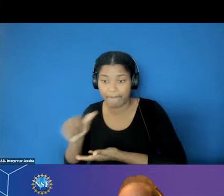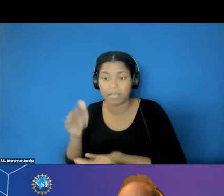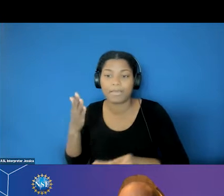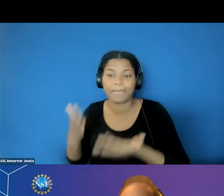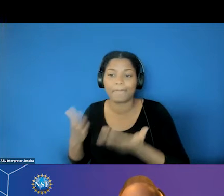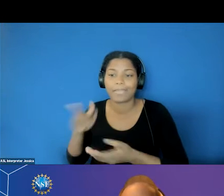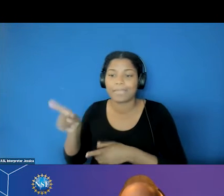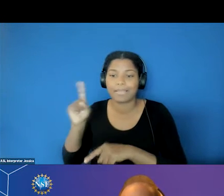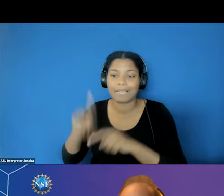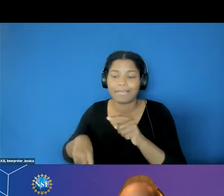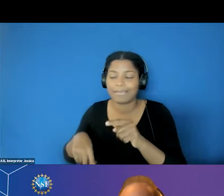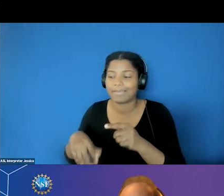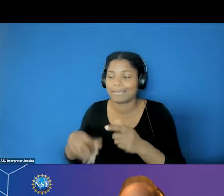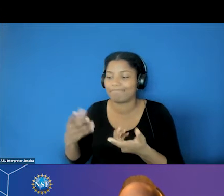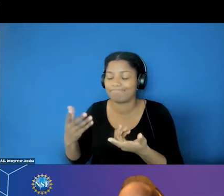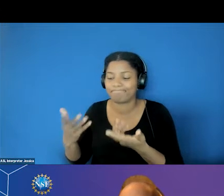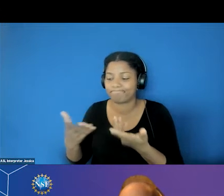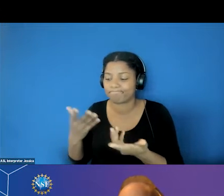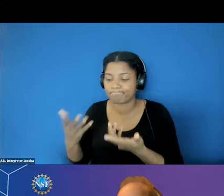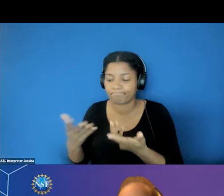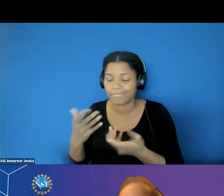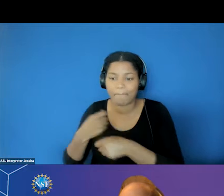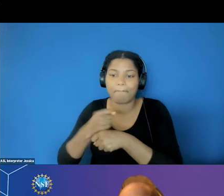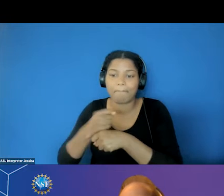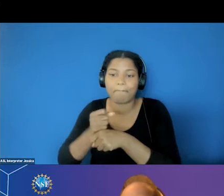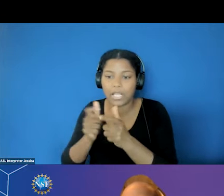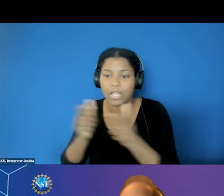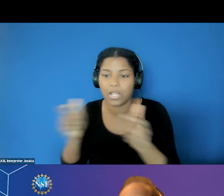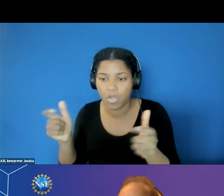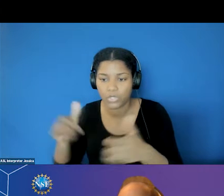to make a large award even if was rated as one of the highest,